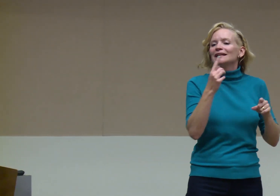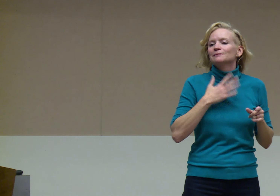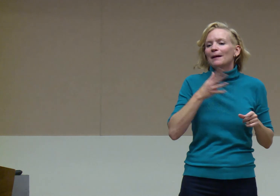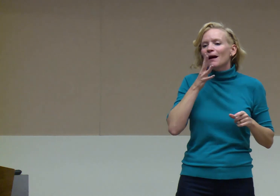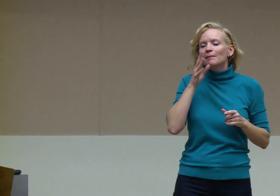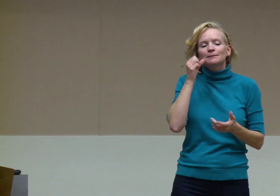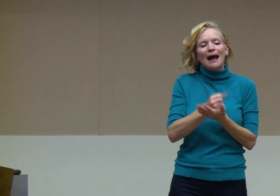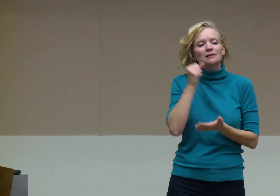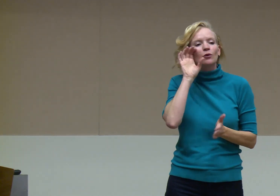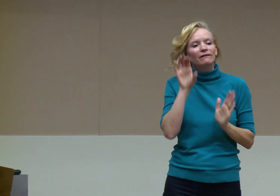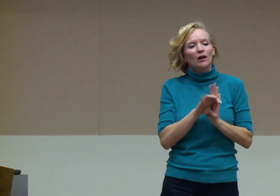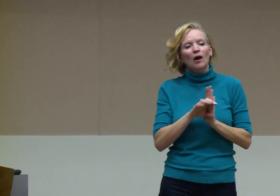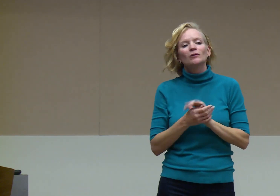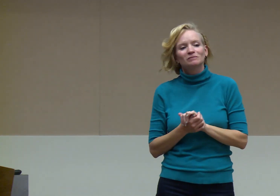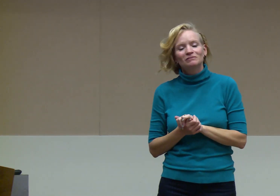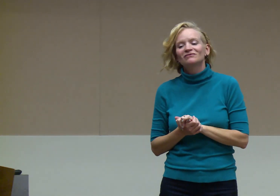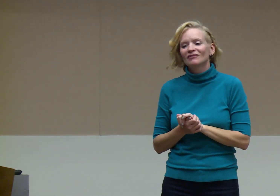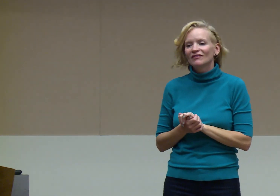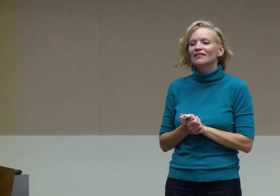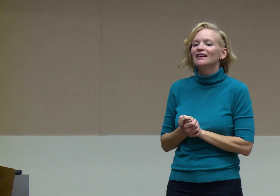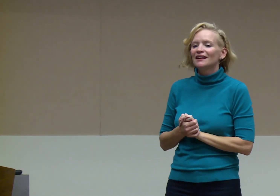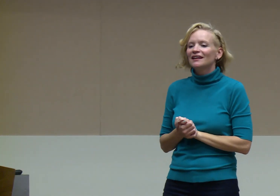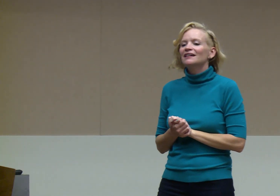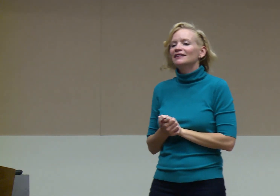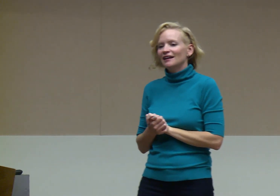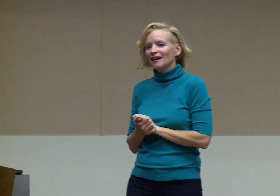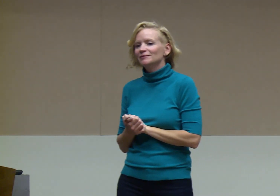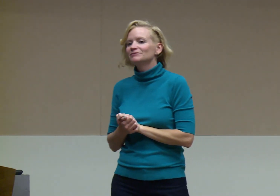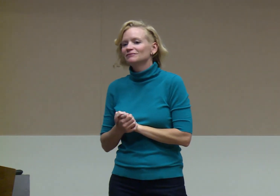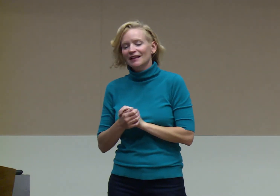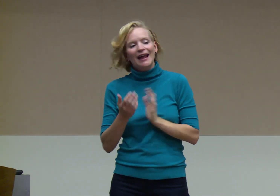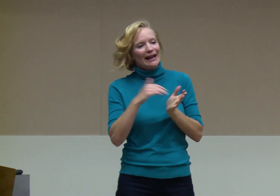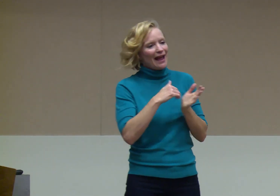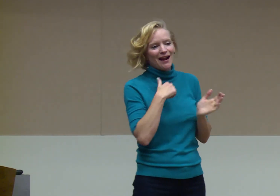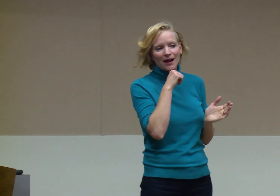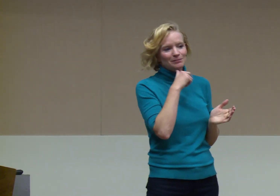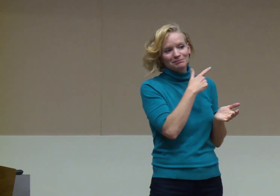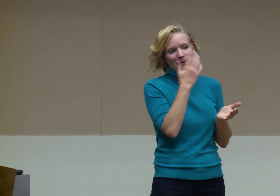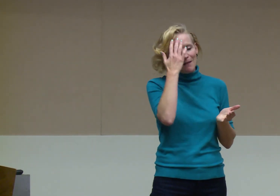The top one is my mom's passport photo.